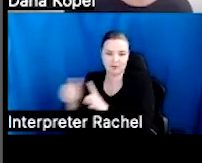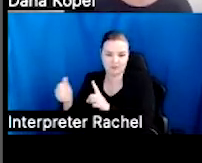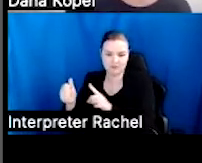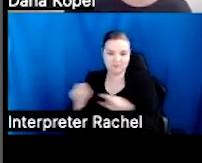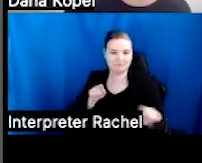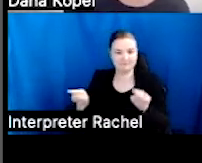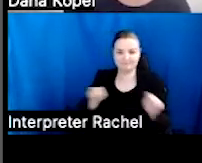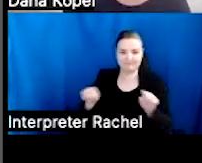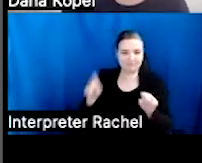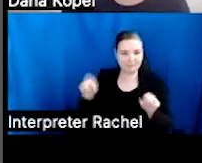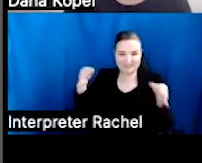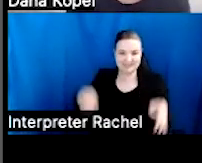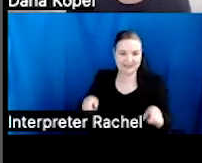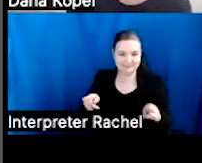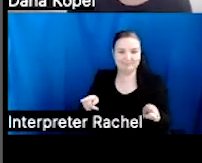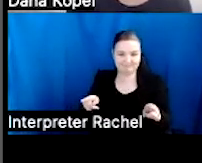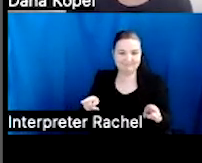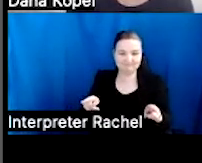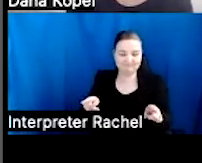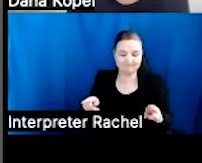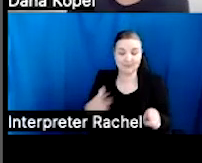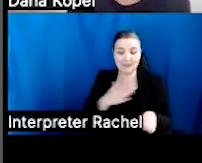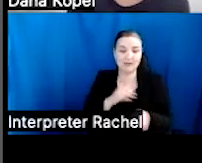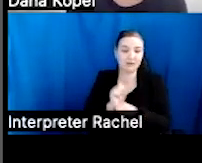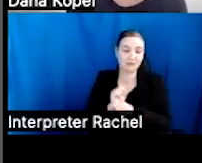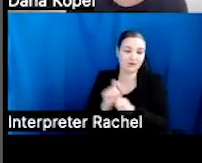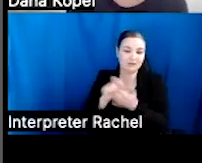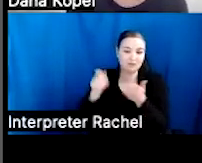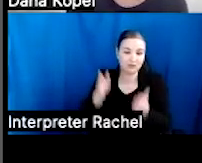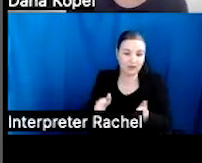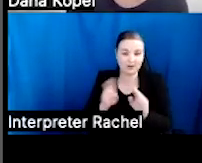In my work as a writer and union organizer, I'm committed to pushing back against this surface